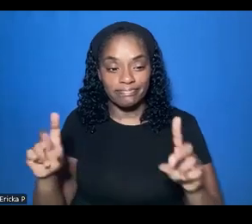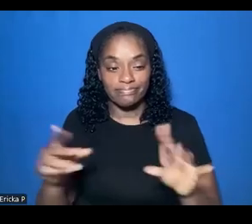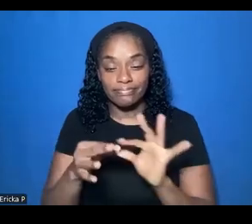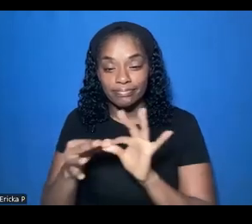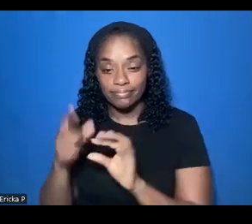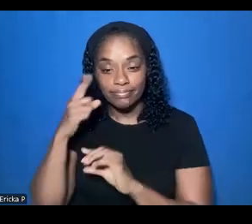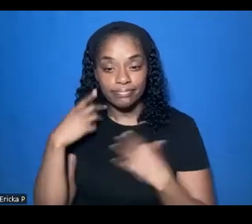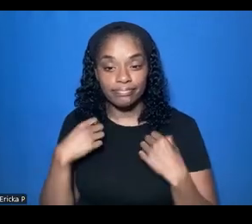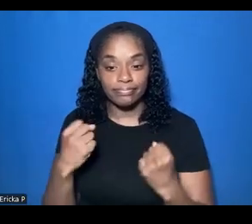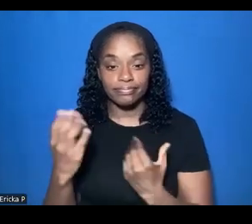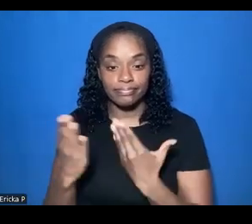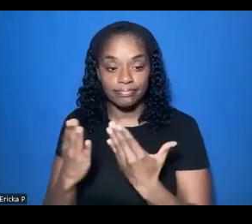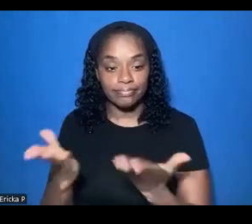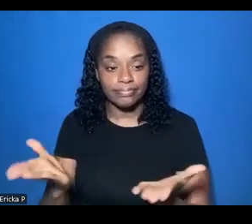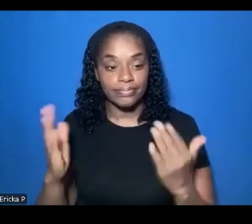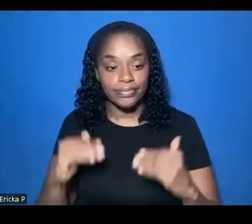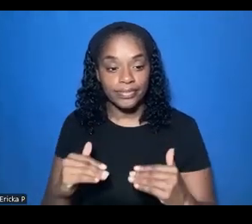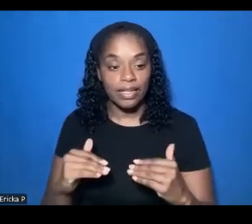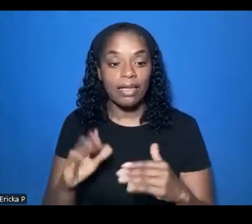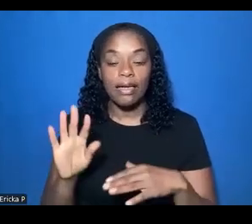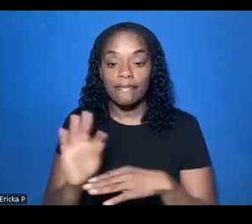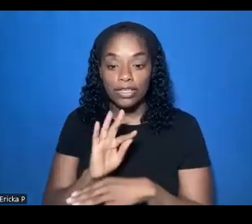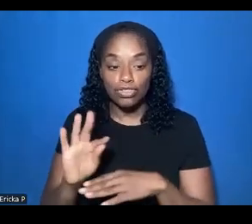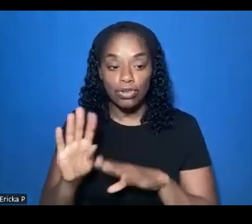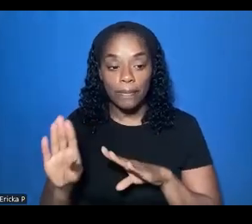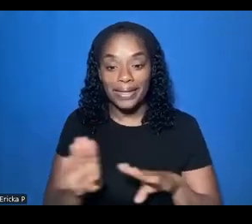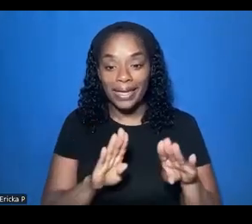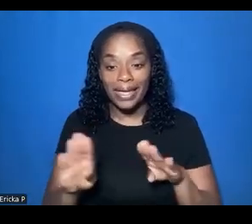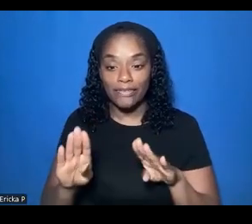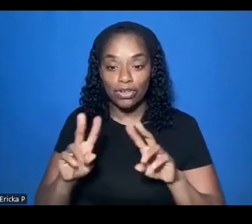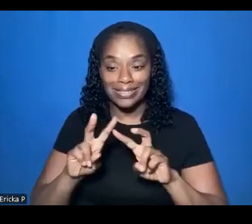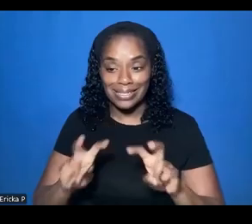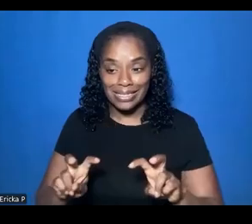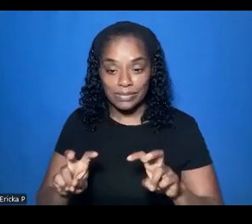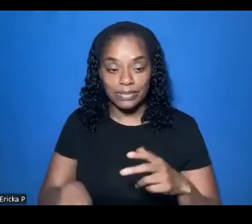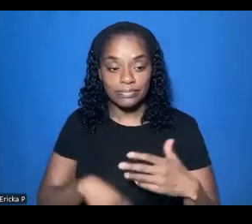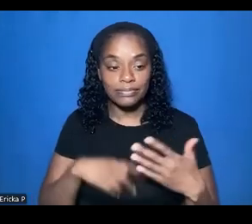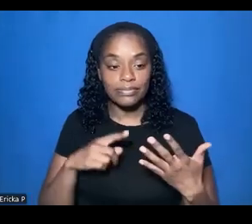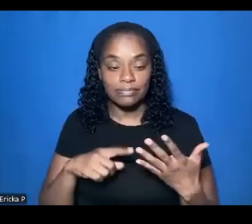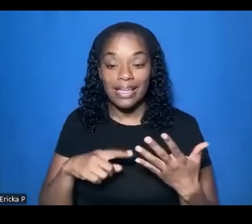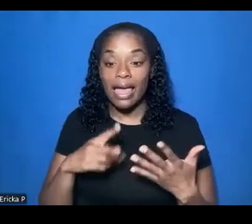The Functional Behavior Assessment. And then also we're going to talk about the Positive Behavior